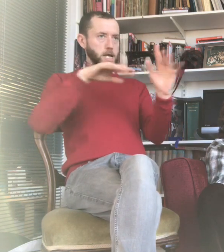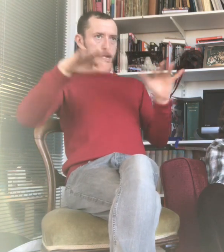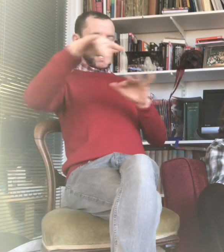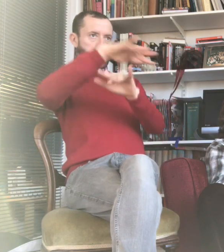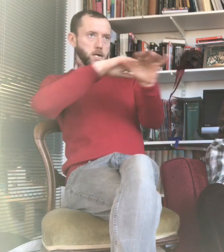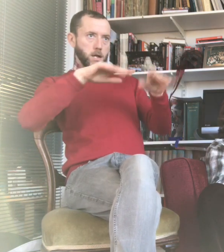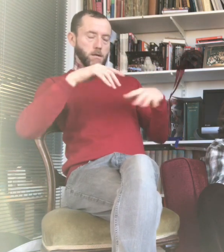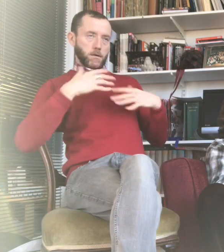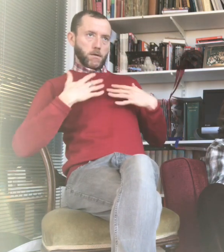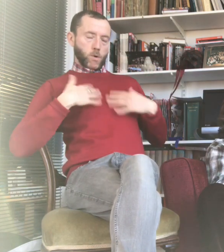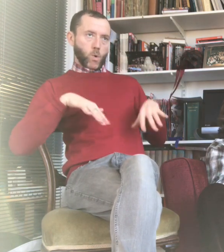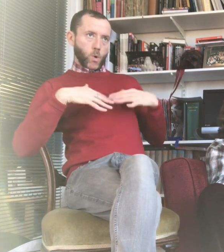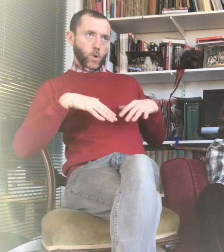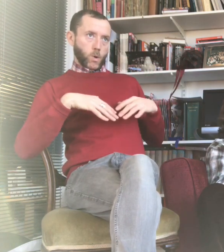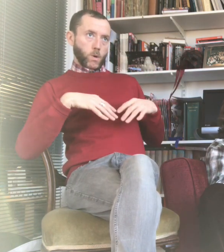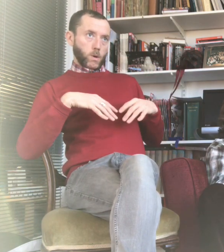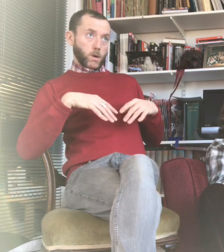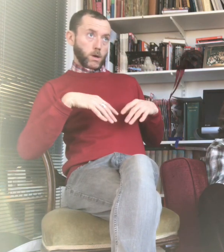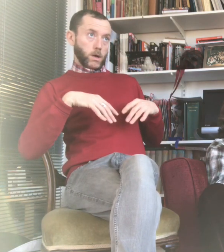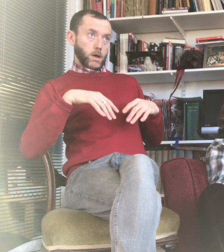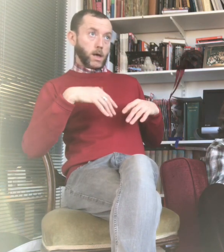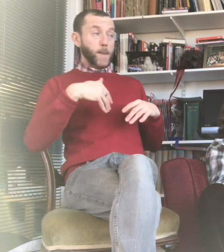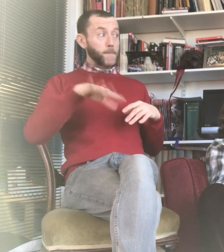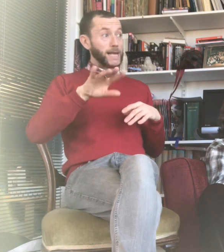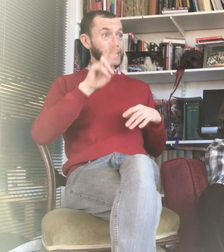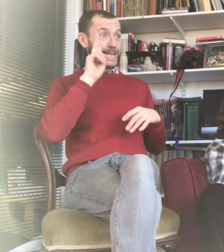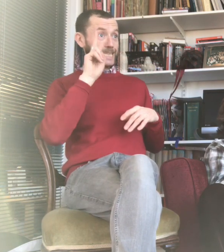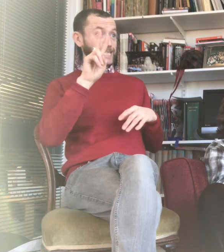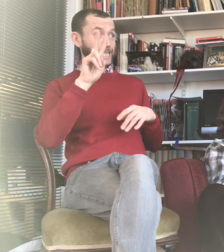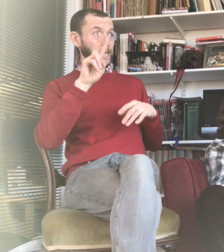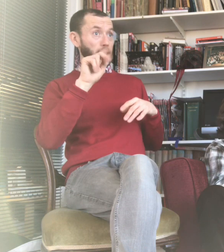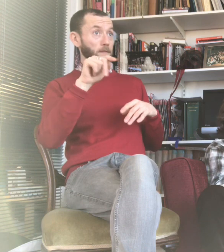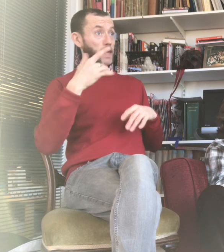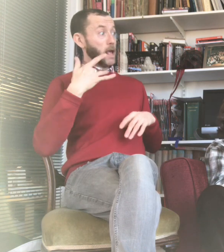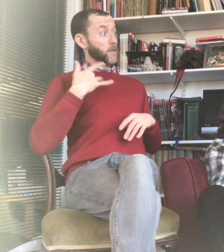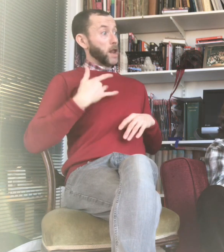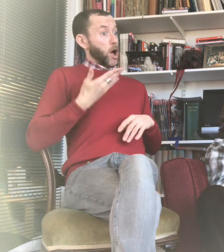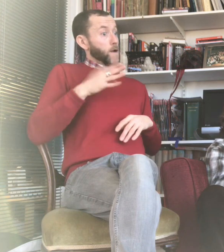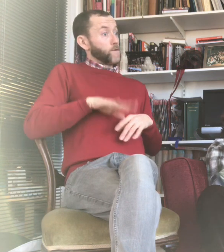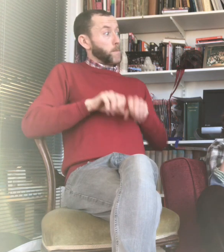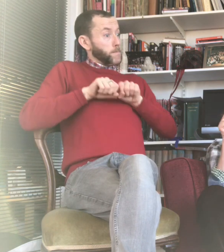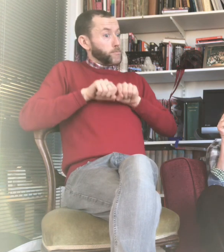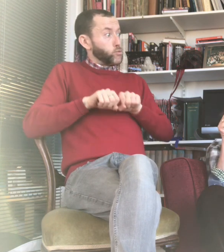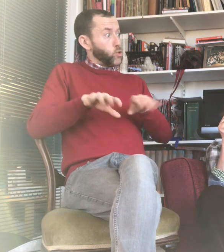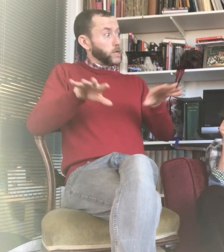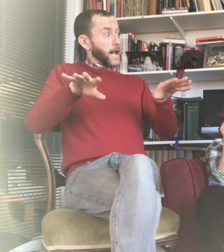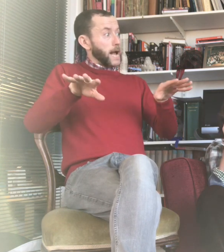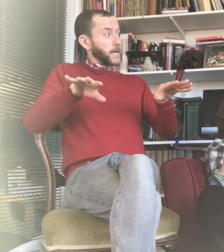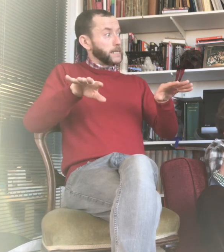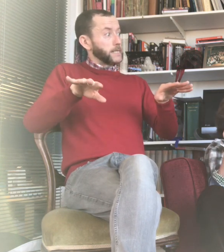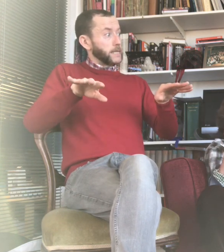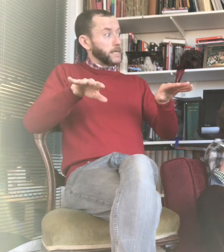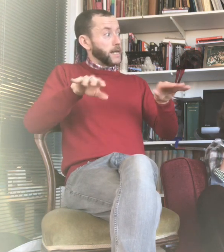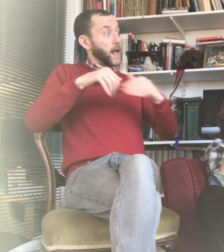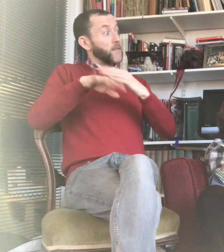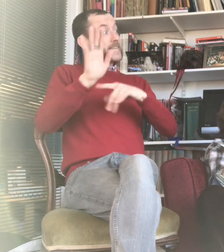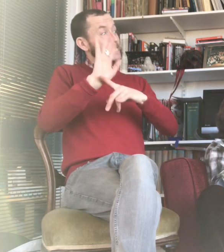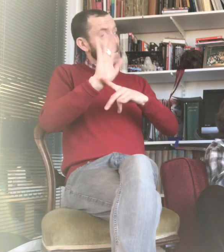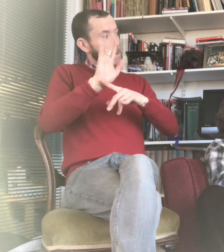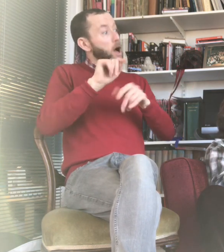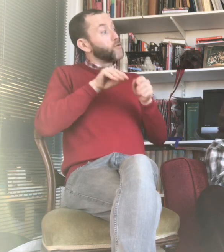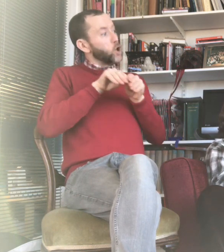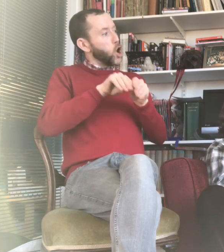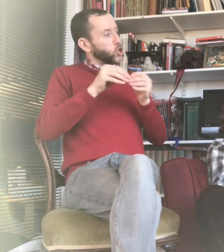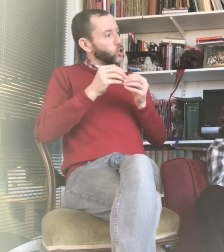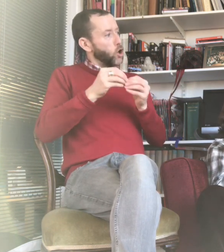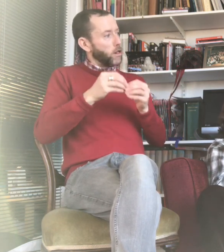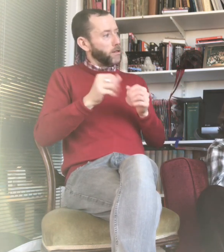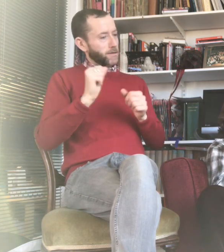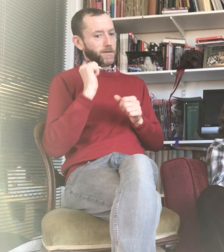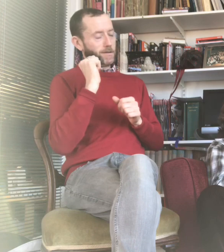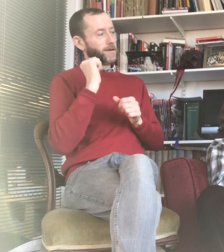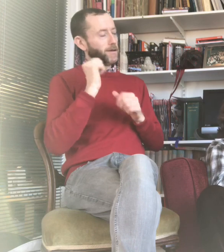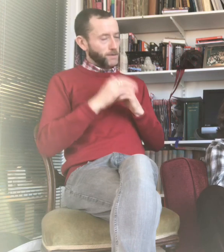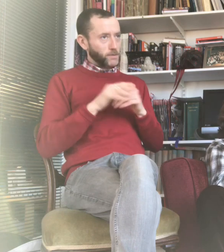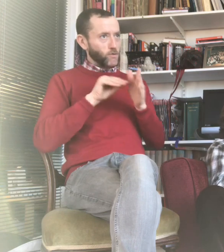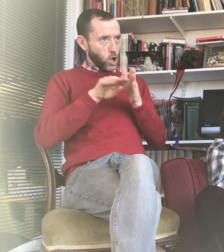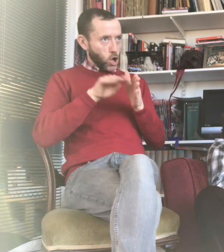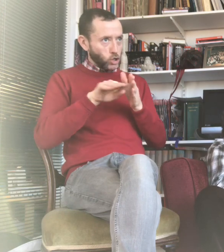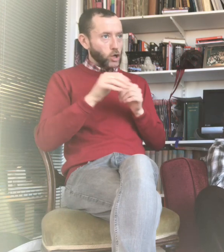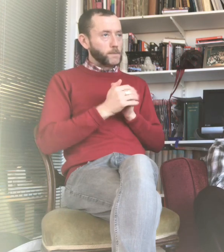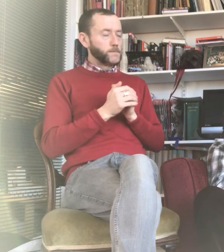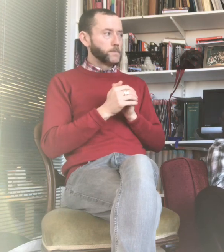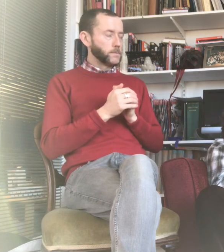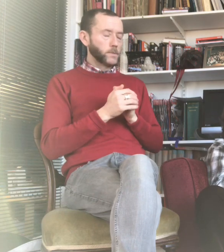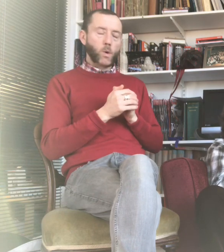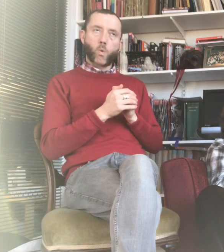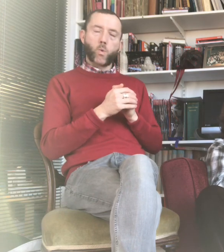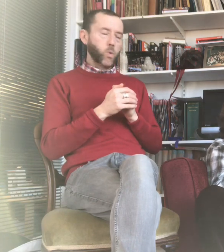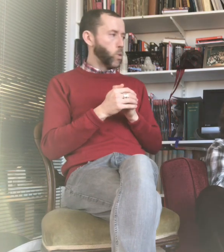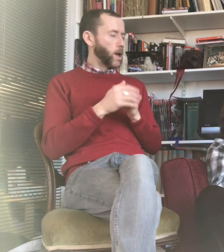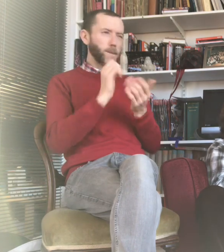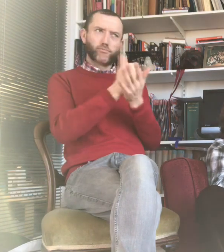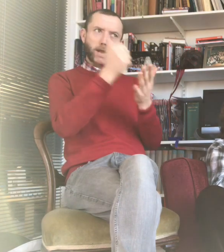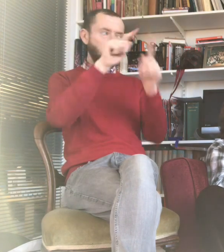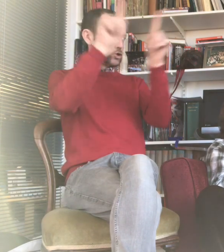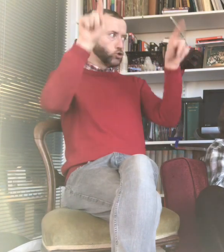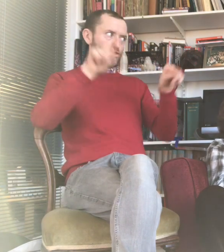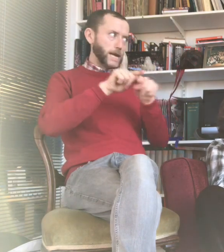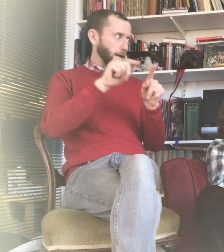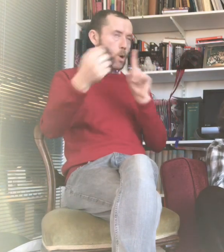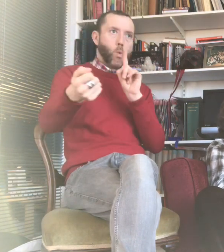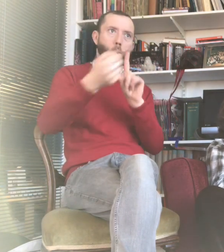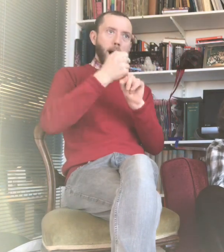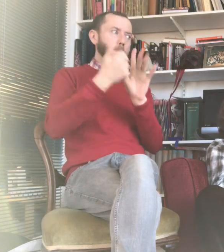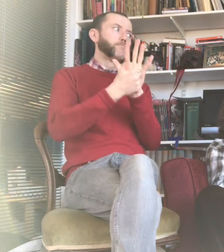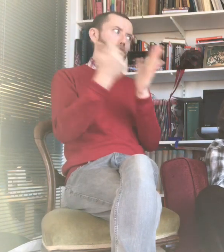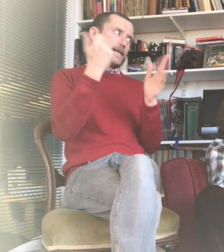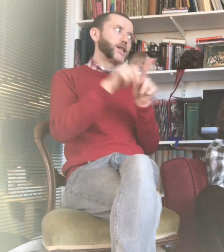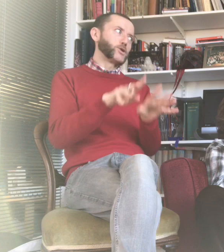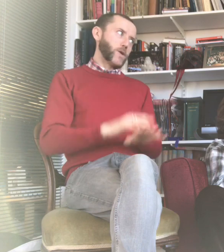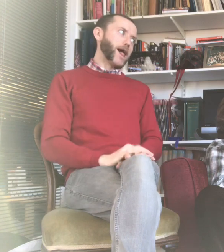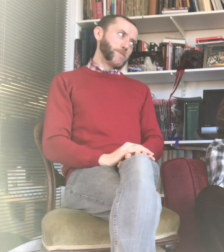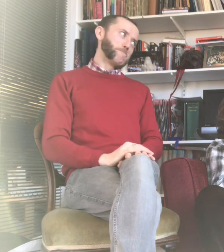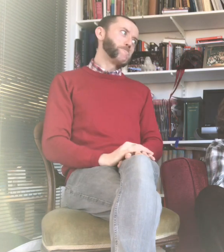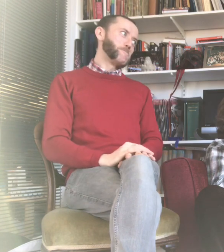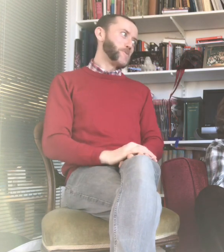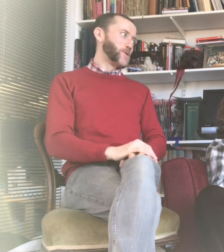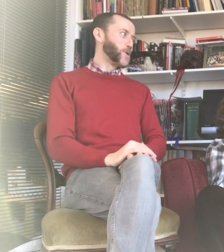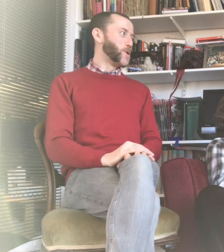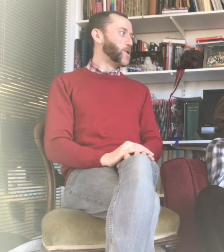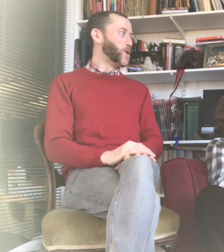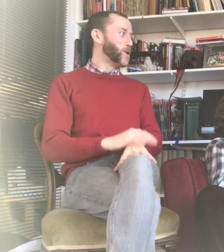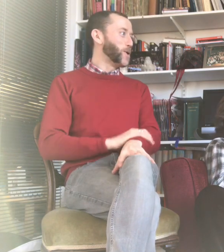having seen the 'live from' broadcast, in the cinema, the rehearsal that we did for 'live from'. You come over brilliantly on screen too.